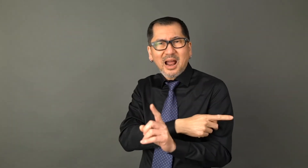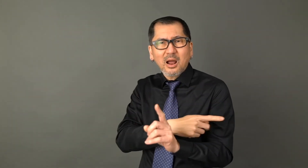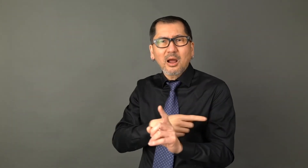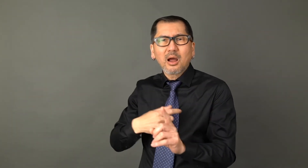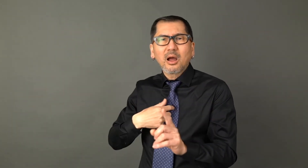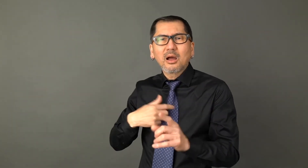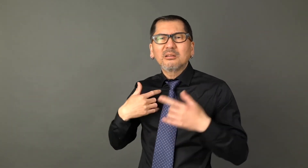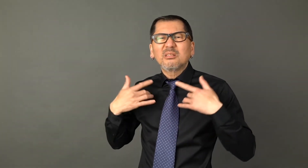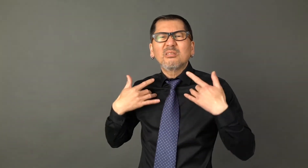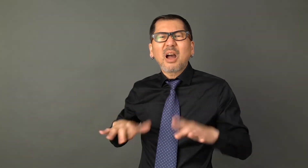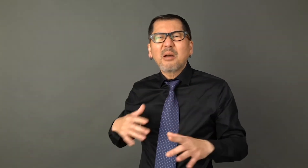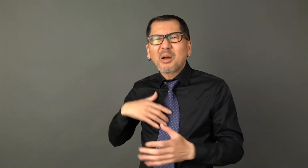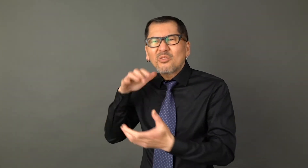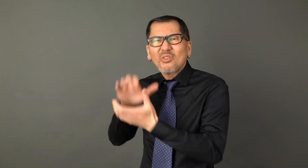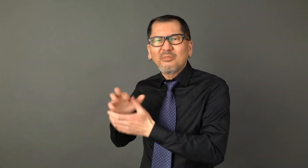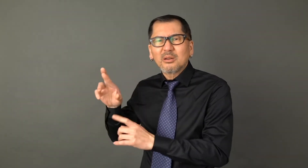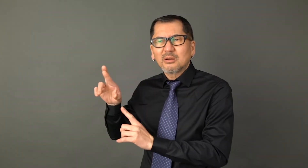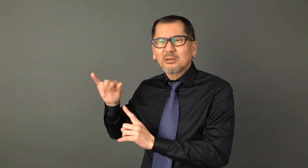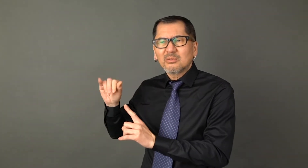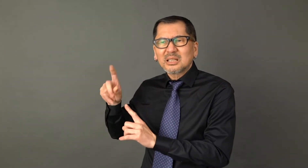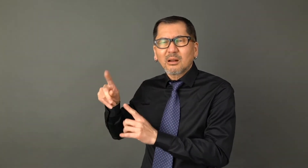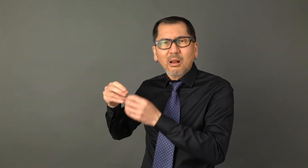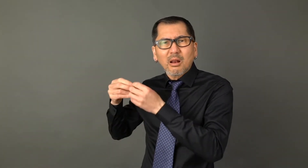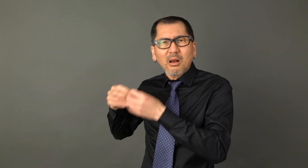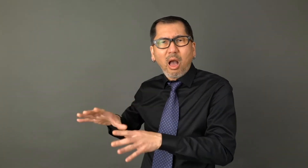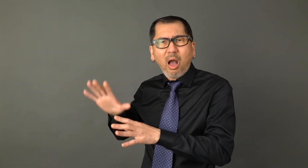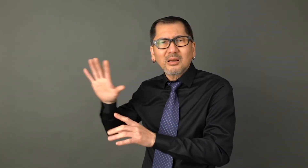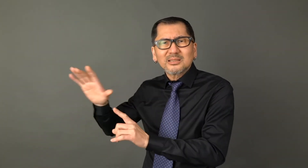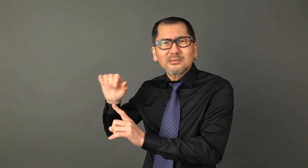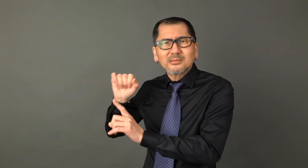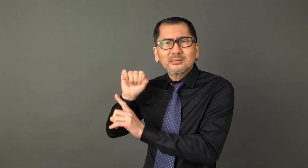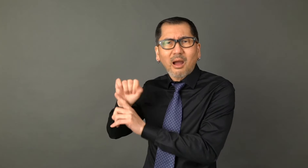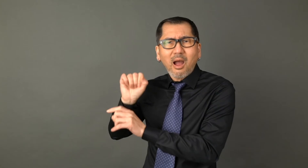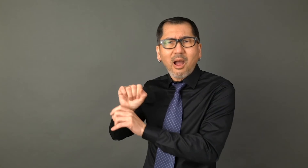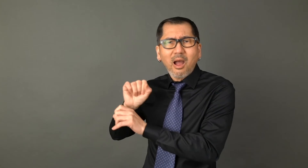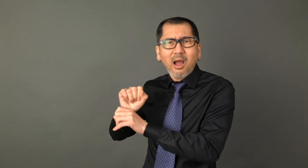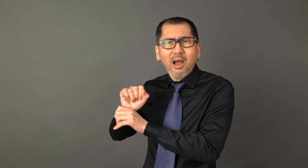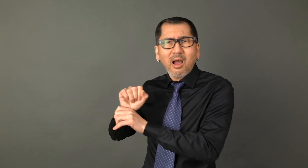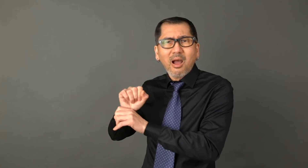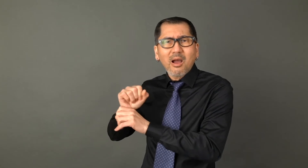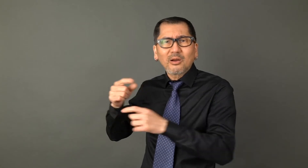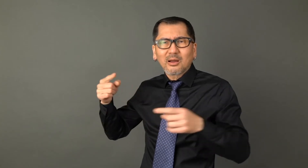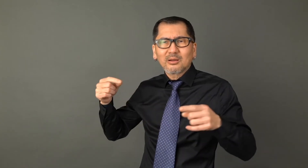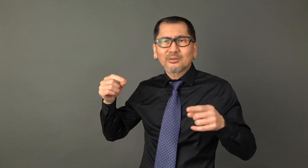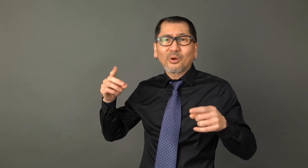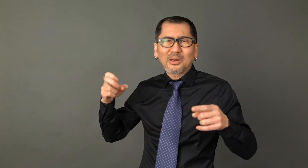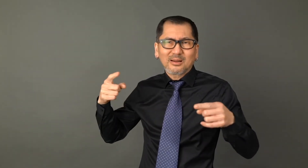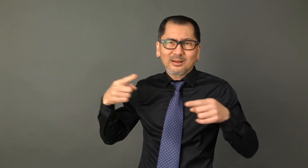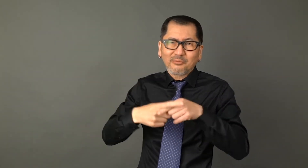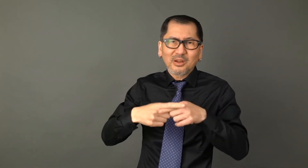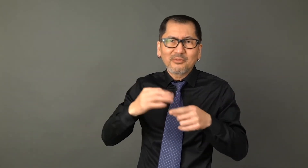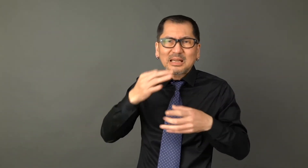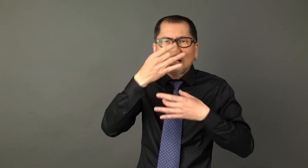I didn't want my wife to risk losing her job so it was a conflict of interest.